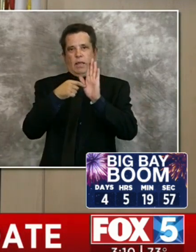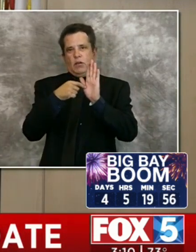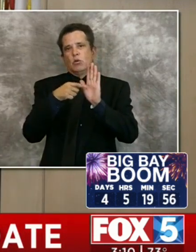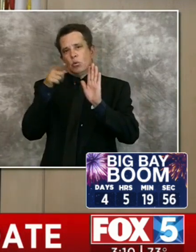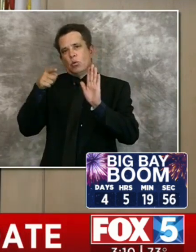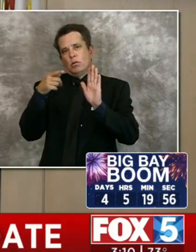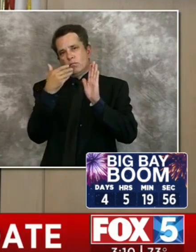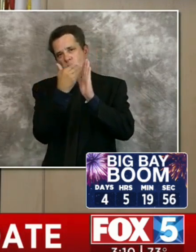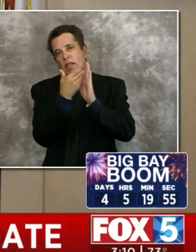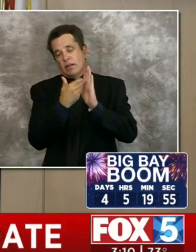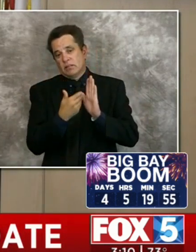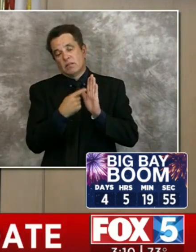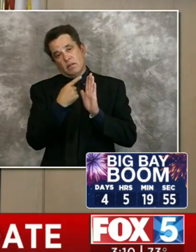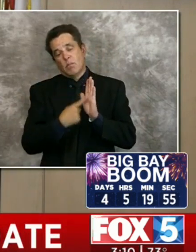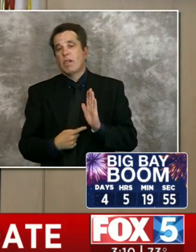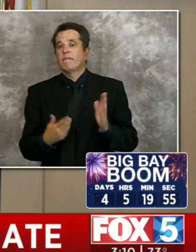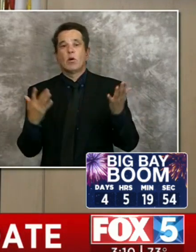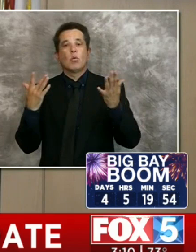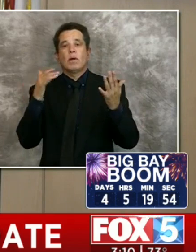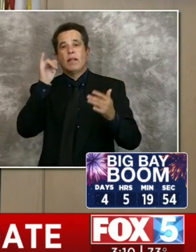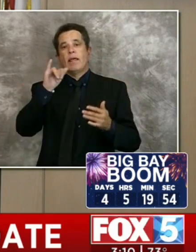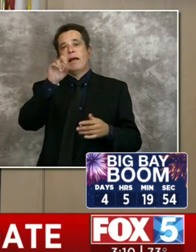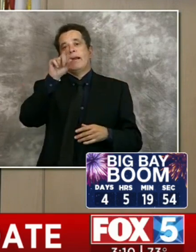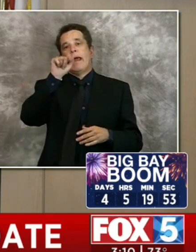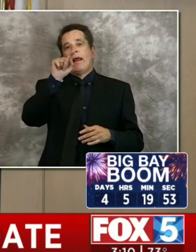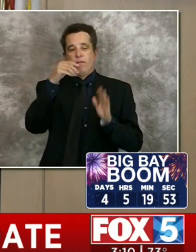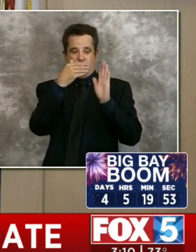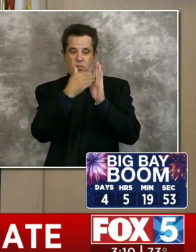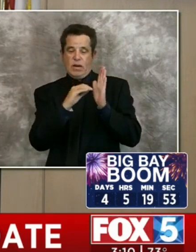SLIDE. THE LAST LIGHT. I